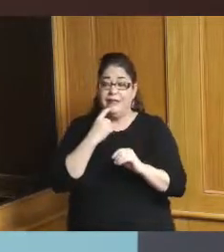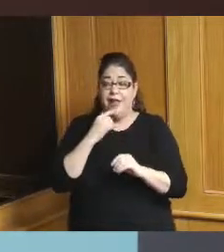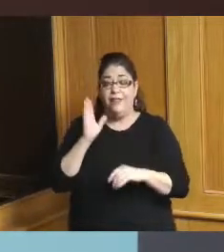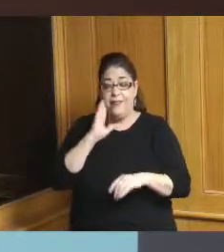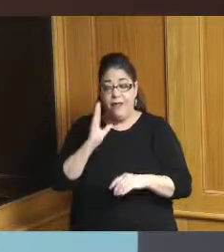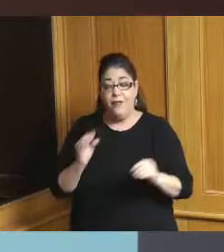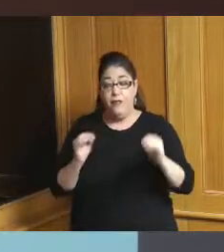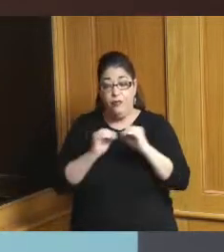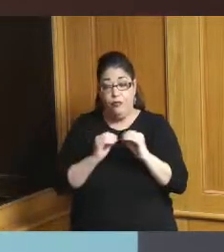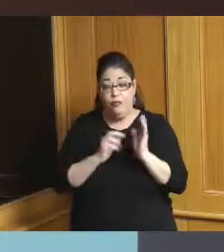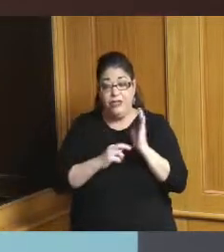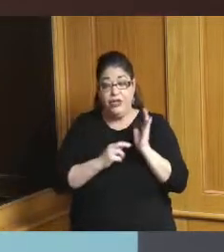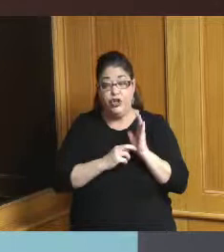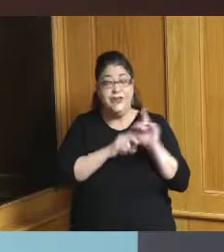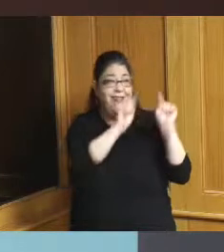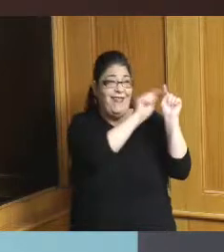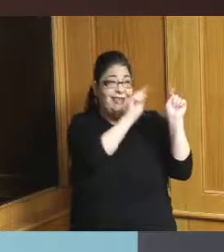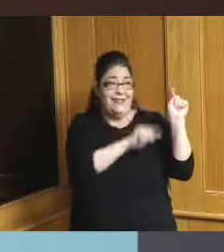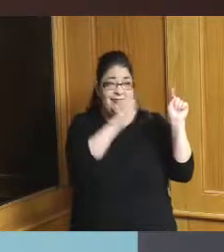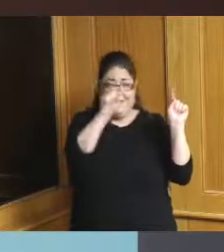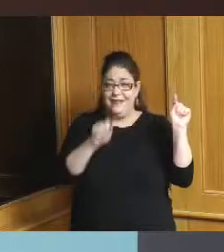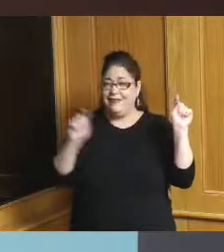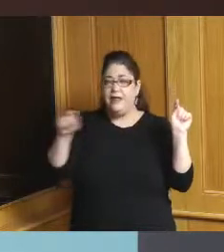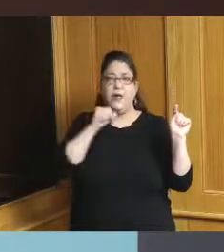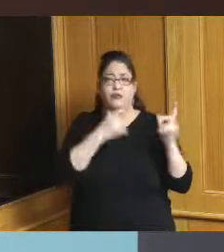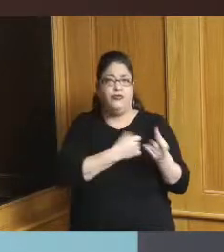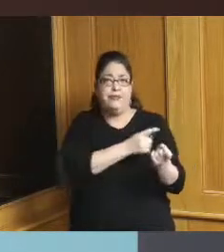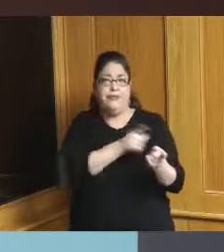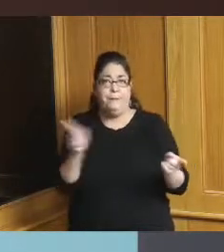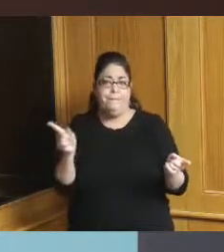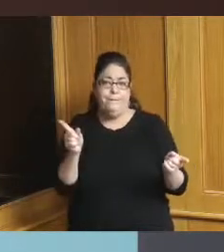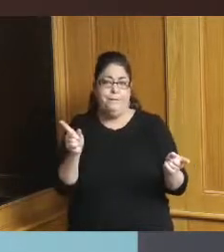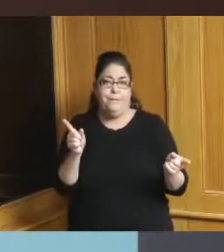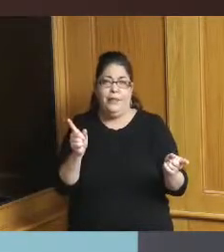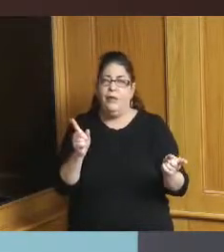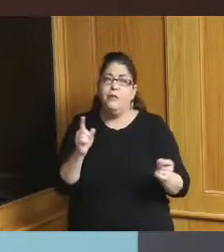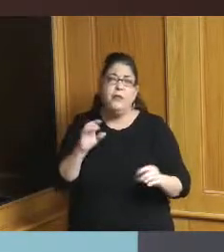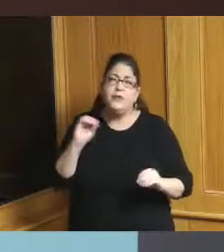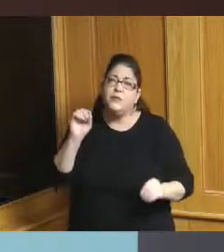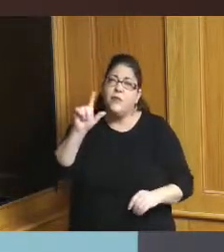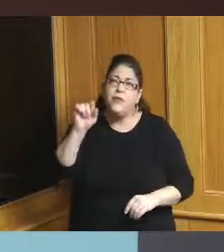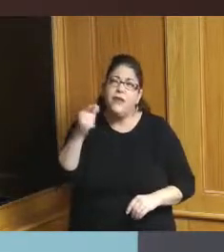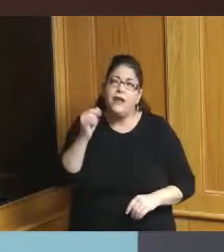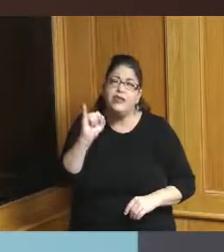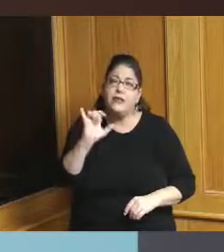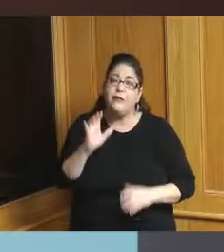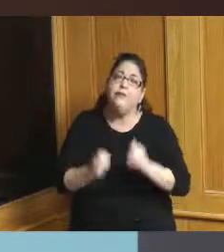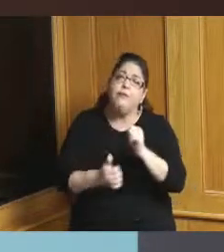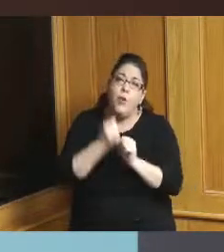they say that they don't trust so really there's no logic in this this is a lot of emotion a lot of